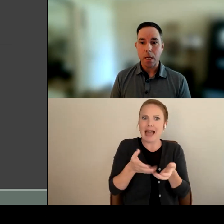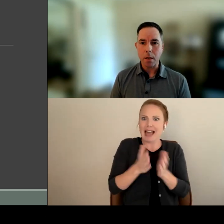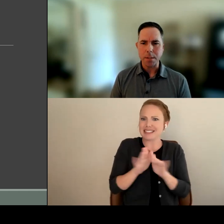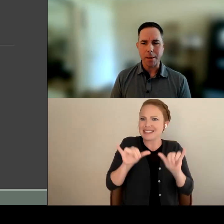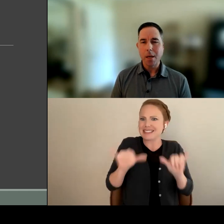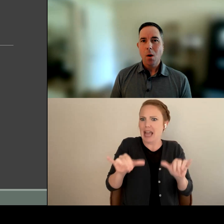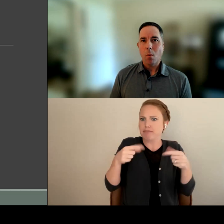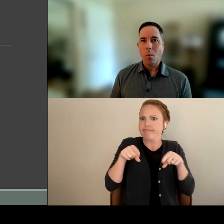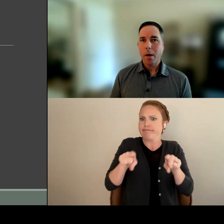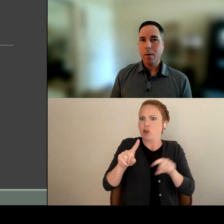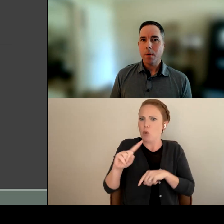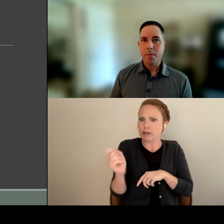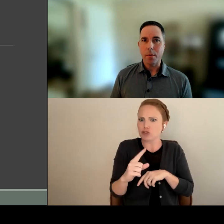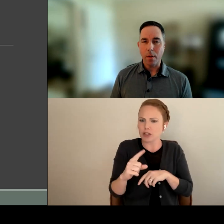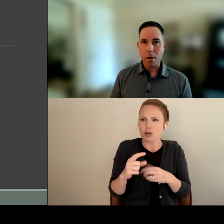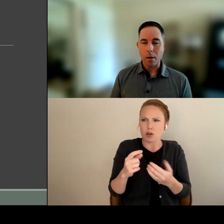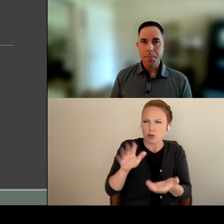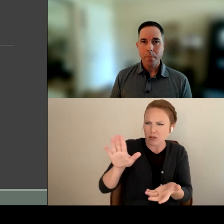scale saying, "why aren't we further along?"